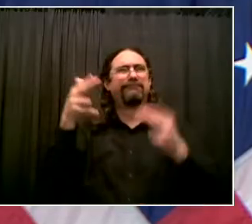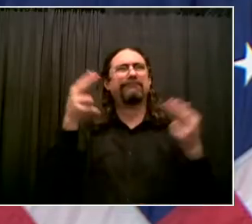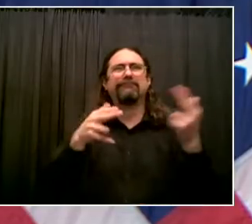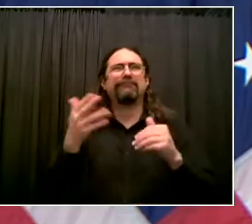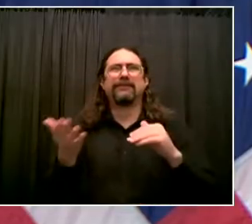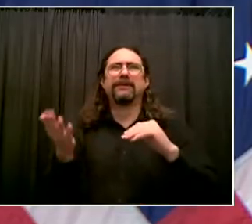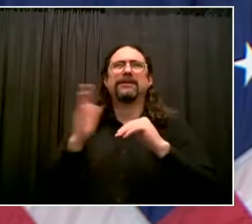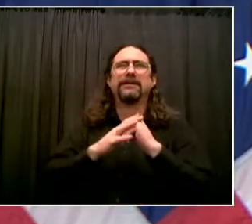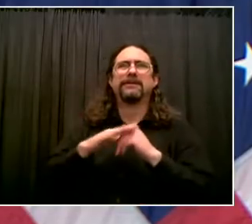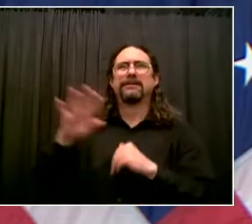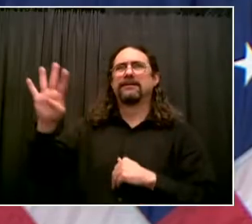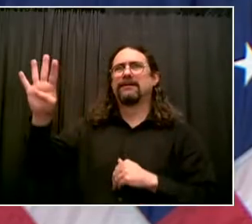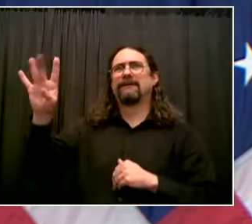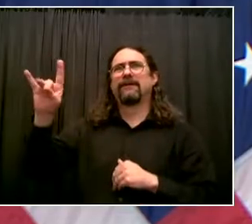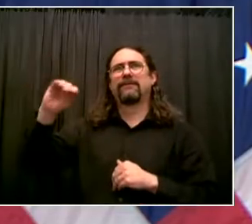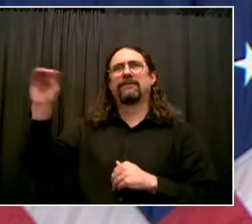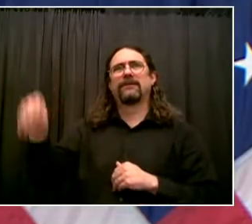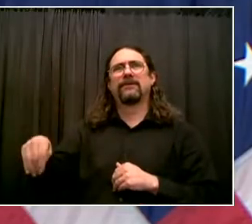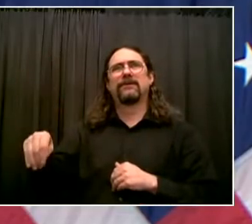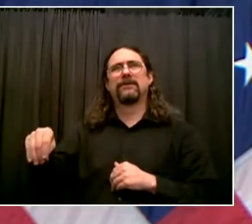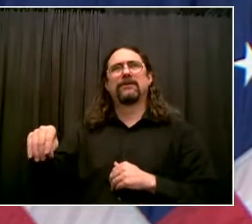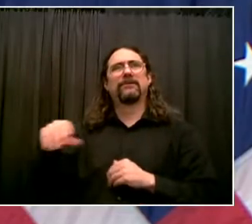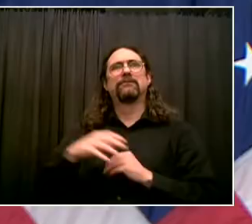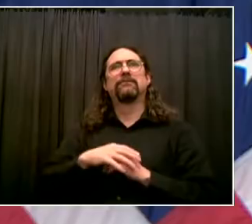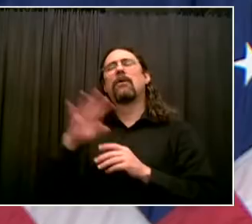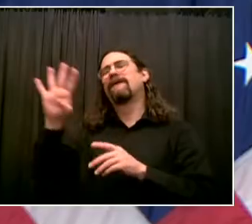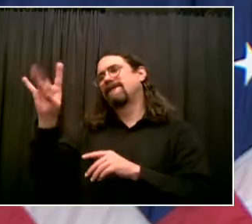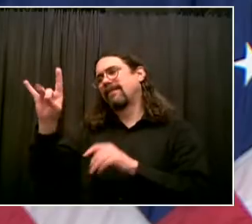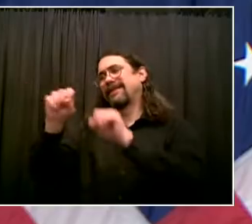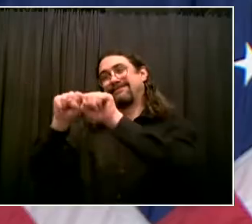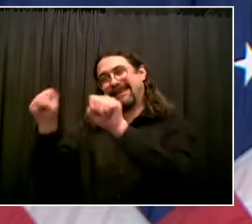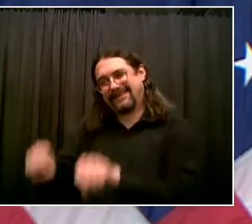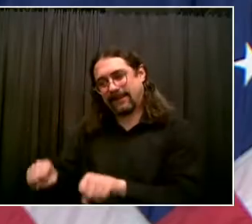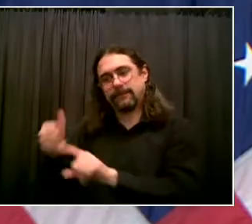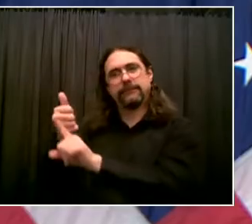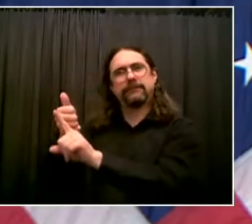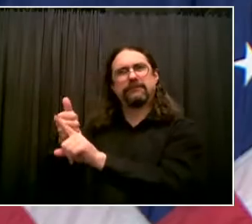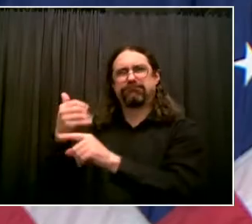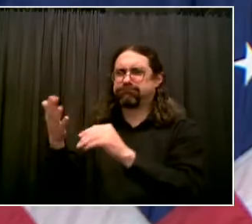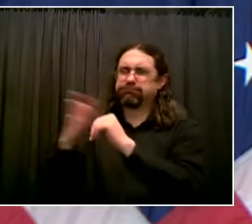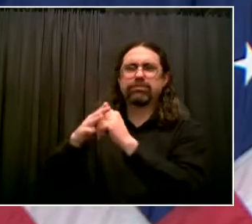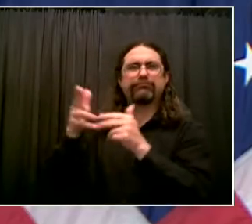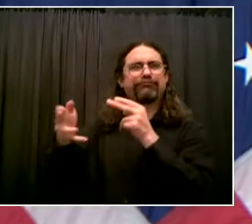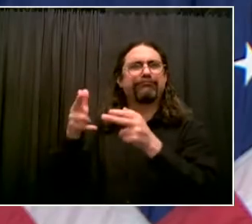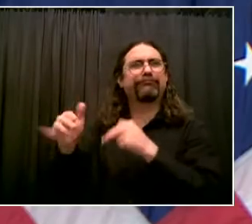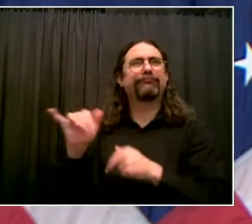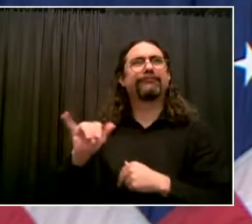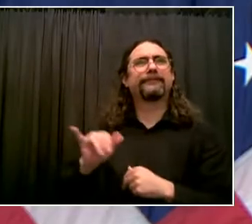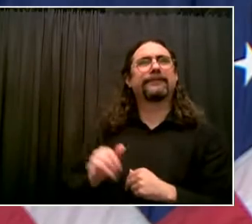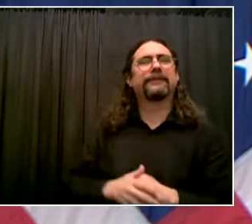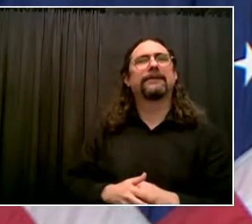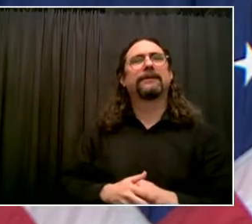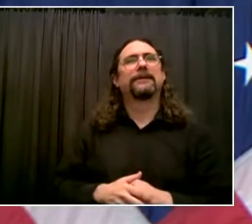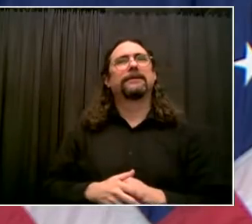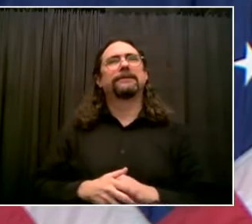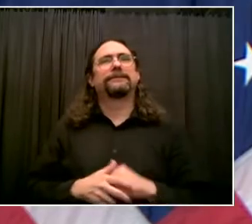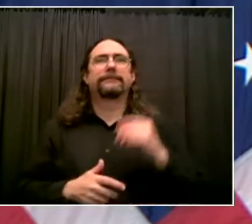COMMAND CENTERS WE ARE TAKNIG A CLOSE LOOK AT, FOUR LETTER A